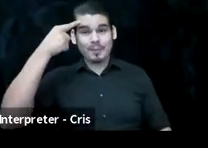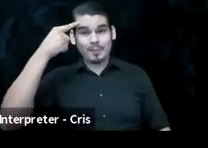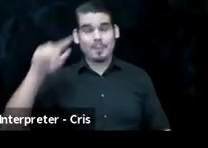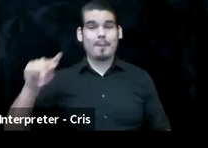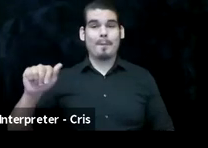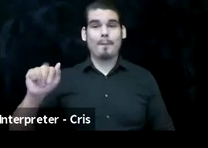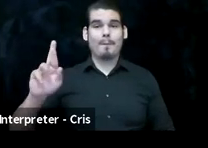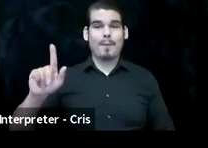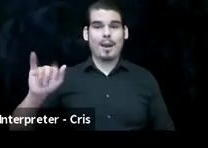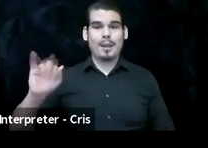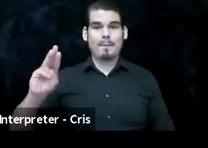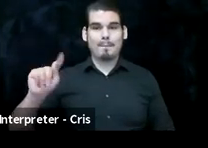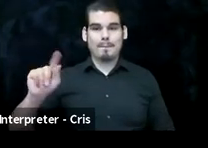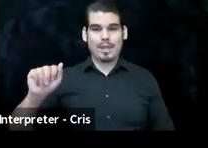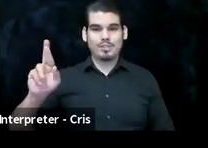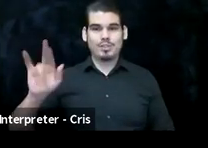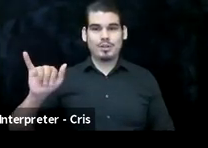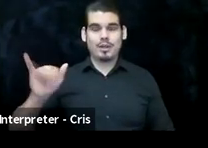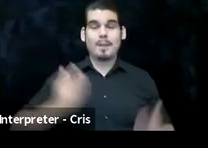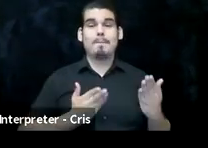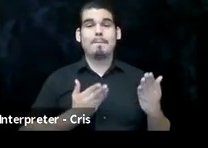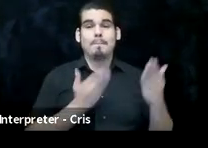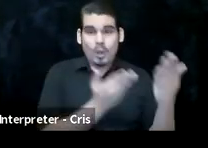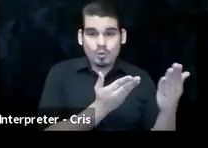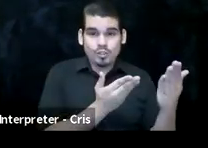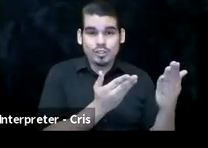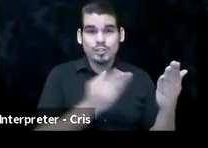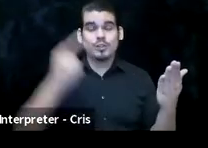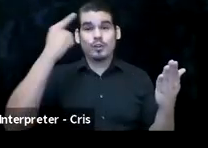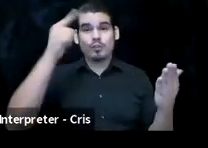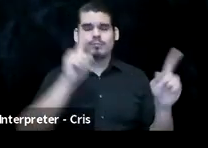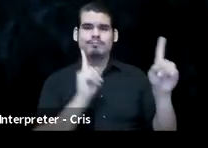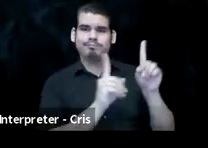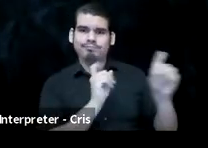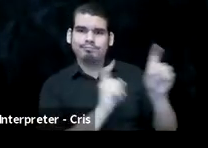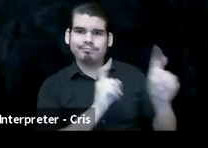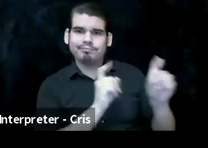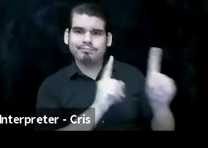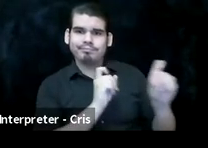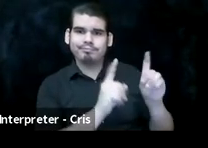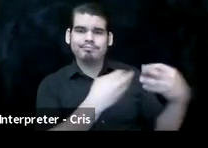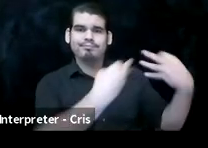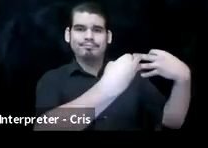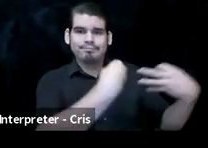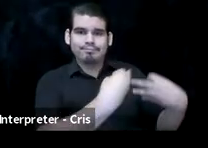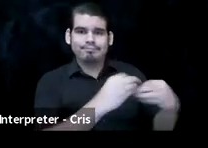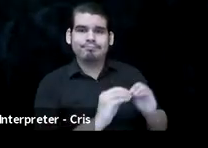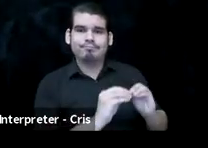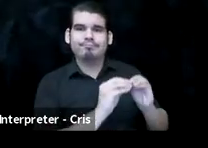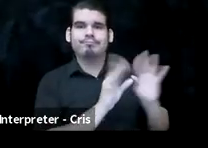Gerardo Chavez, RAD IX: get the information ask any questions because parliamentary procedure, we can walk into a room with a lot of people with.